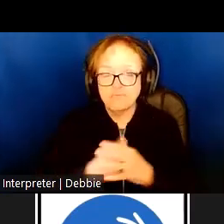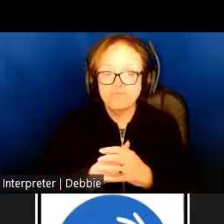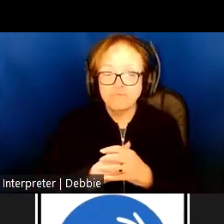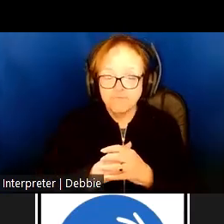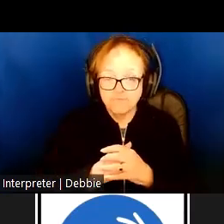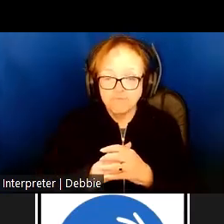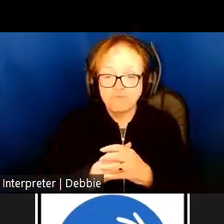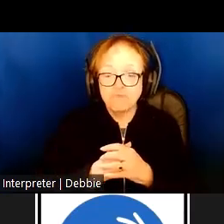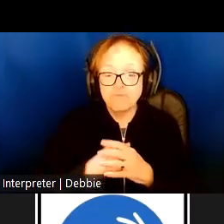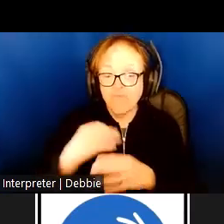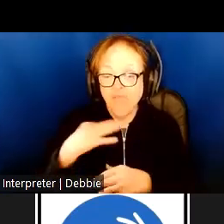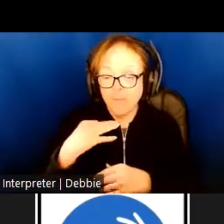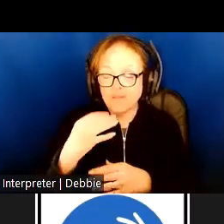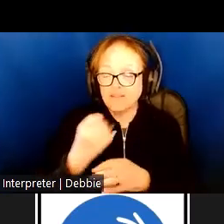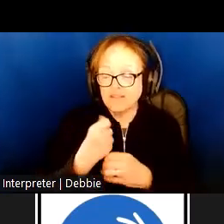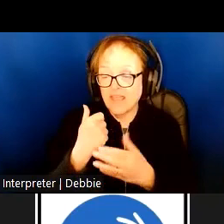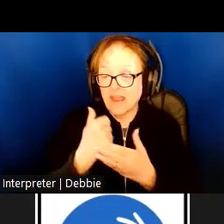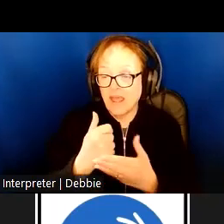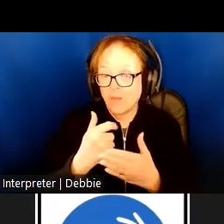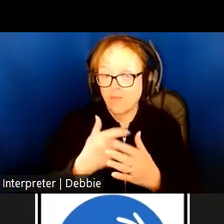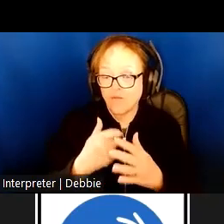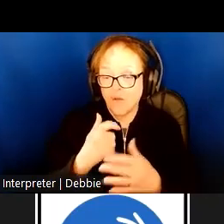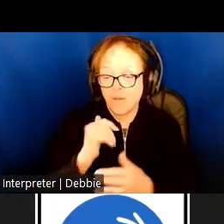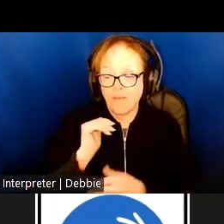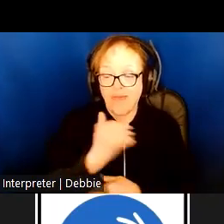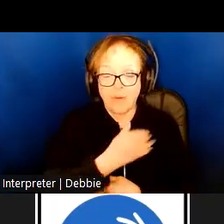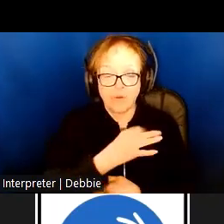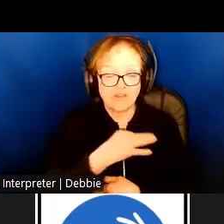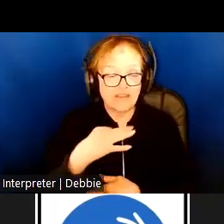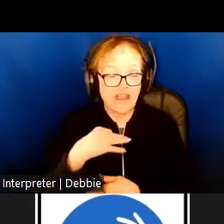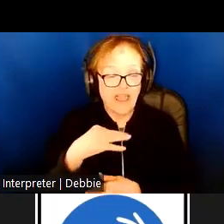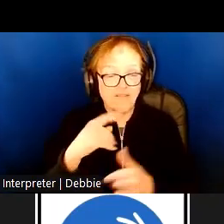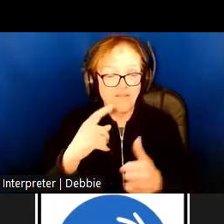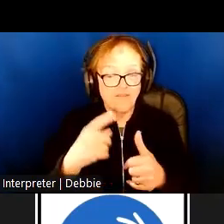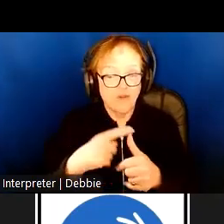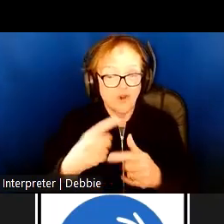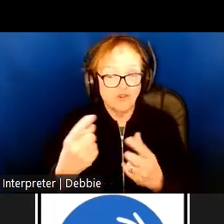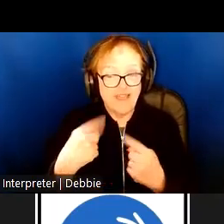from Mid Atlantic Arts staff on a first-come, first-served basis and should be aware that